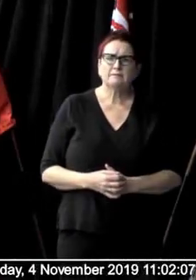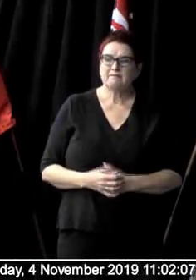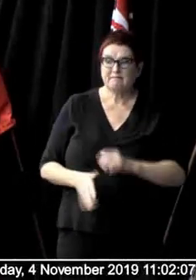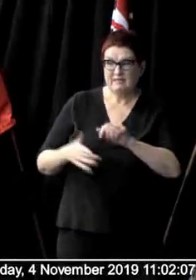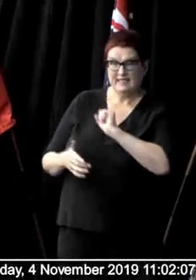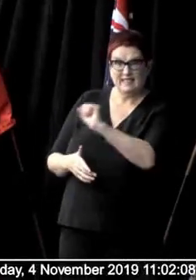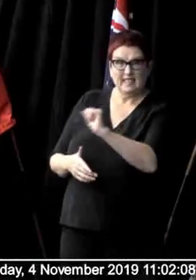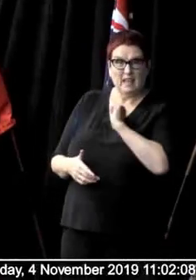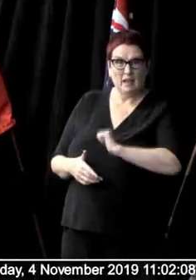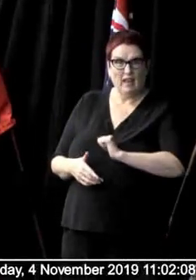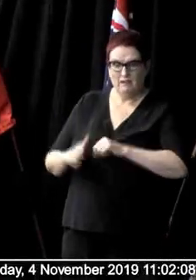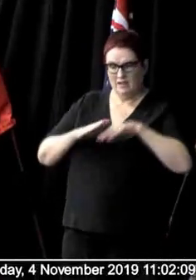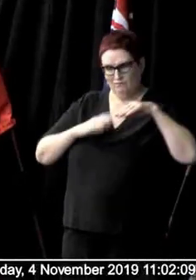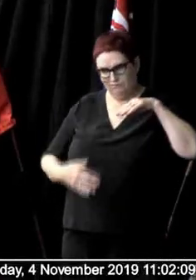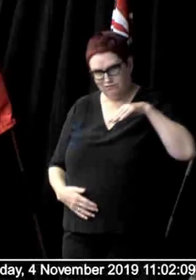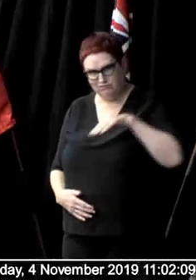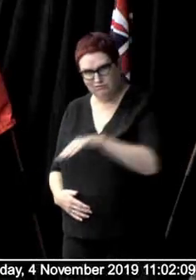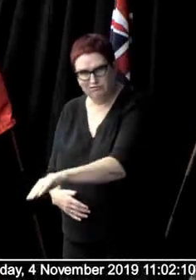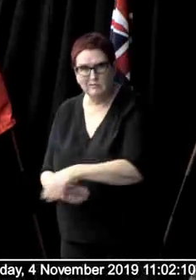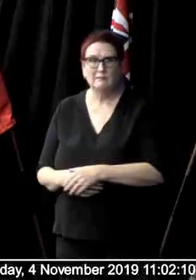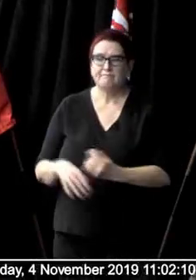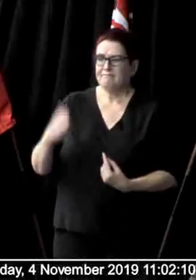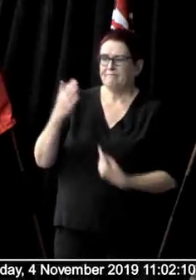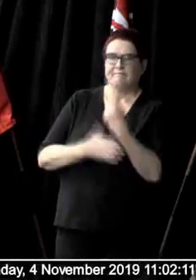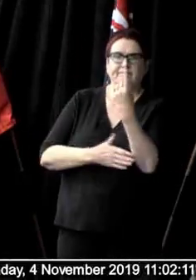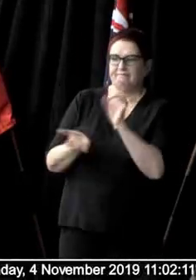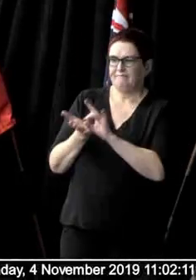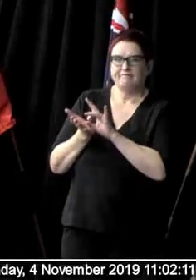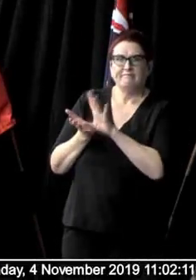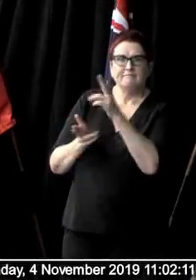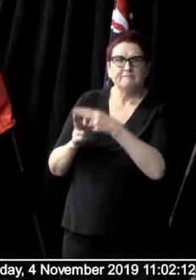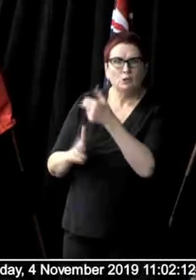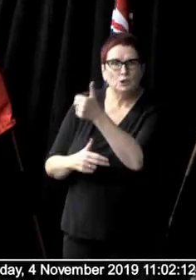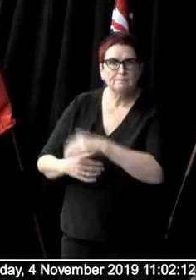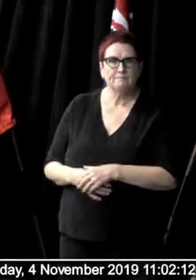ultimately to incidents where they have been suspended, expelled and/or shifted